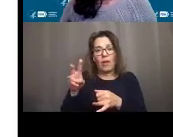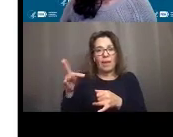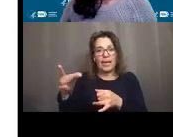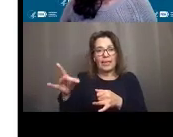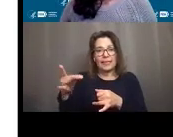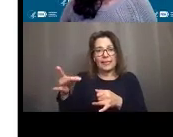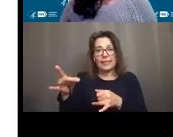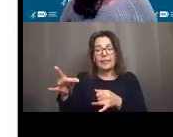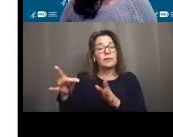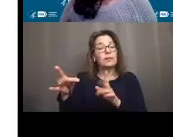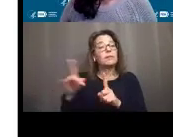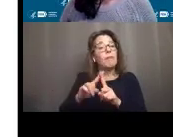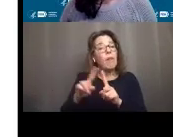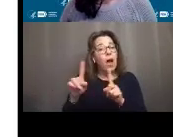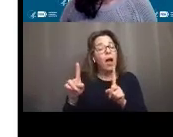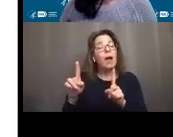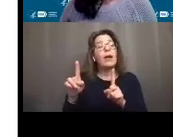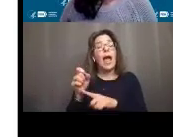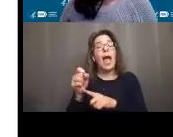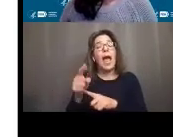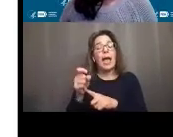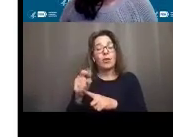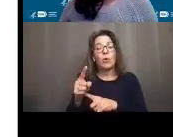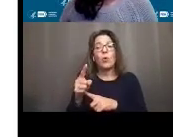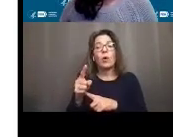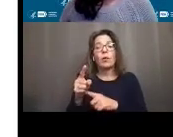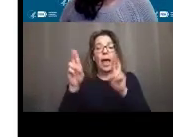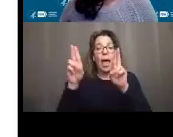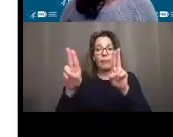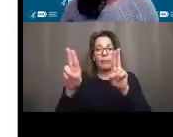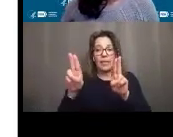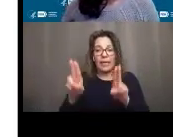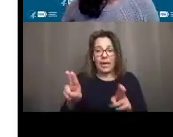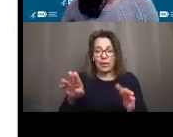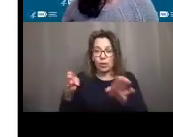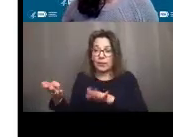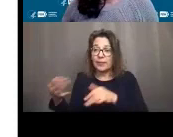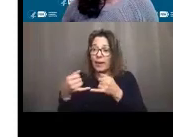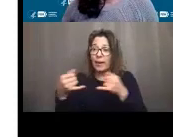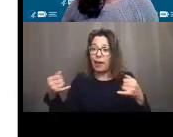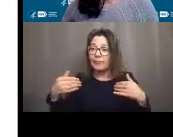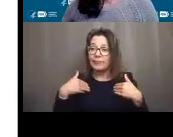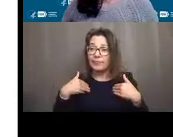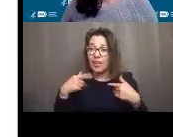And so if you have questions about these programs, you can go to the website at the bottom of the page here